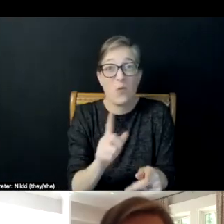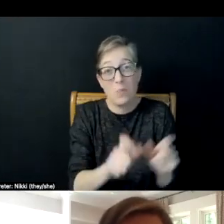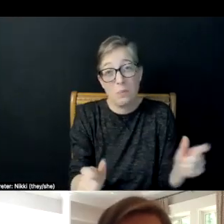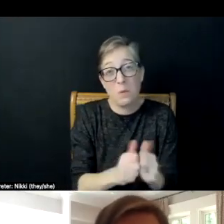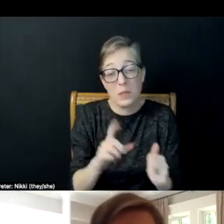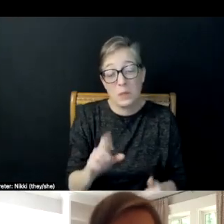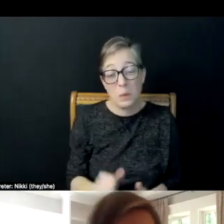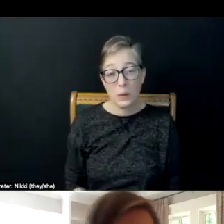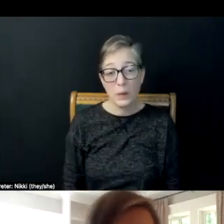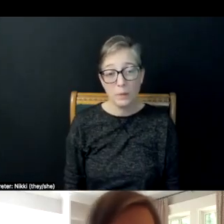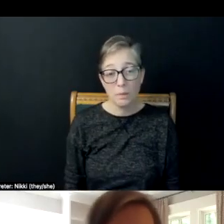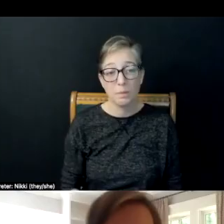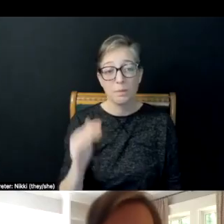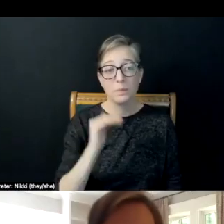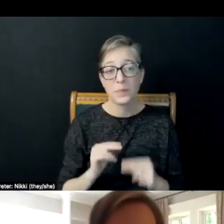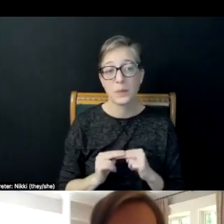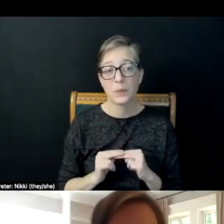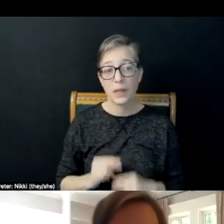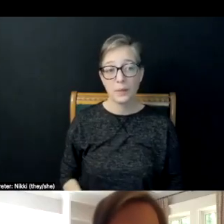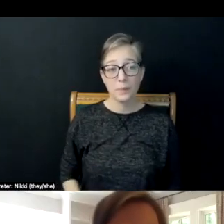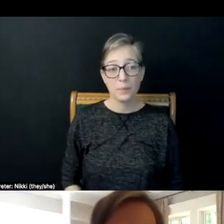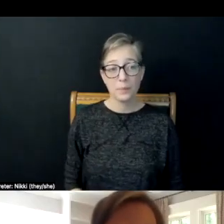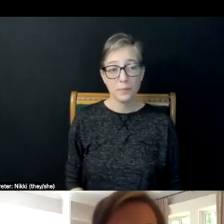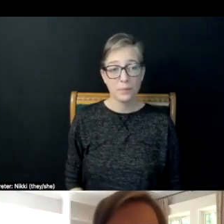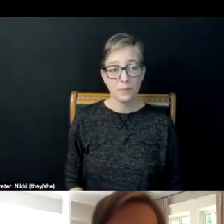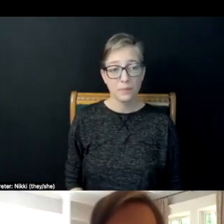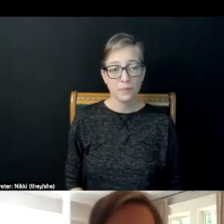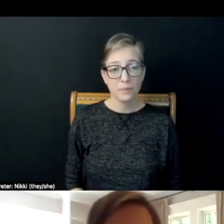Next slide, please. And just quickly,